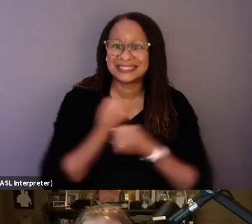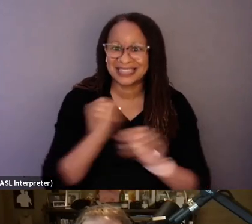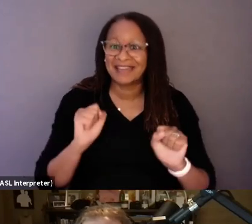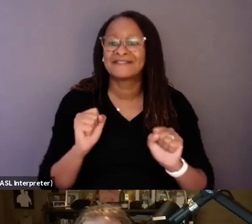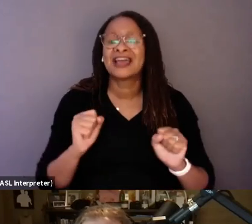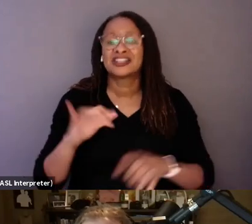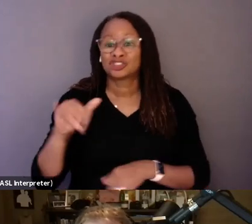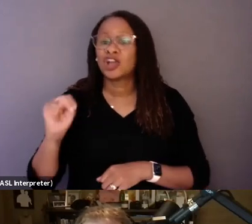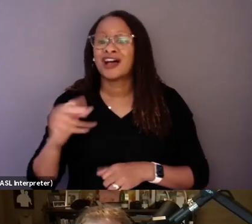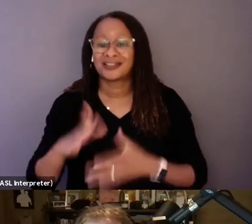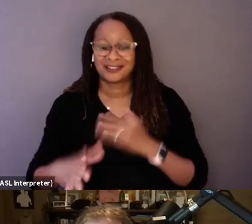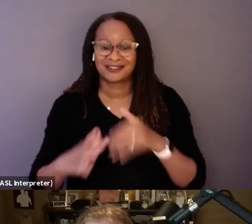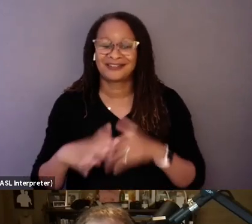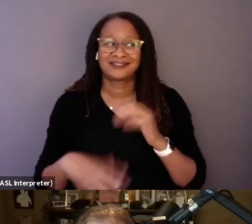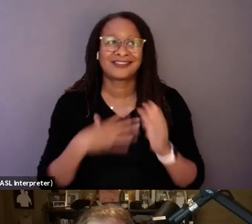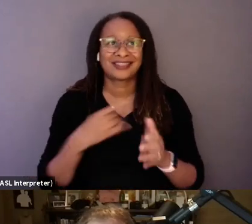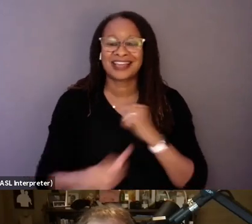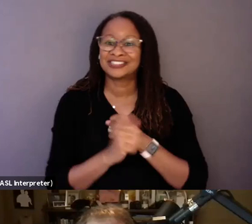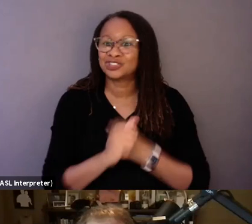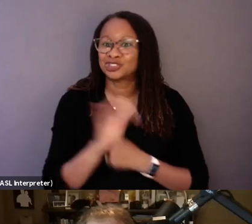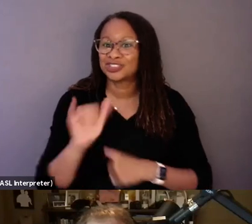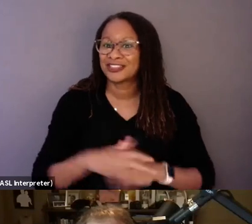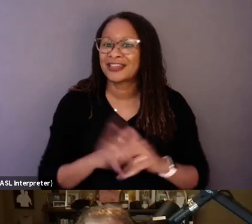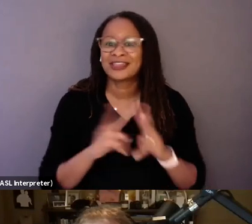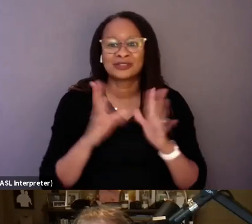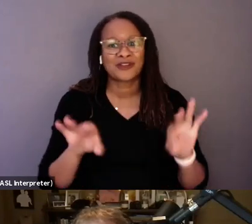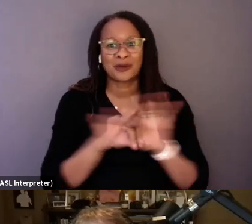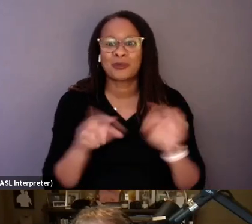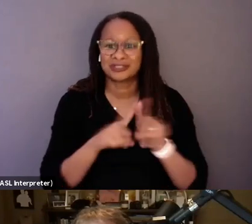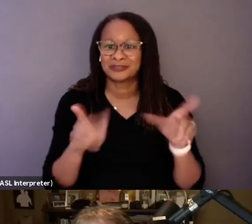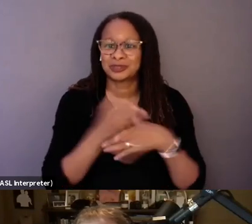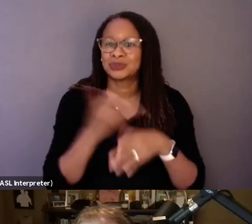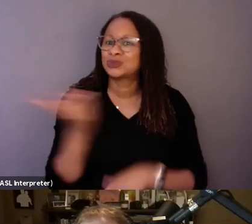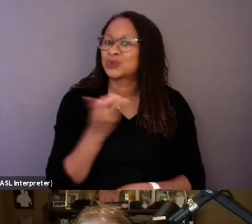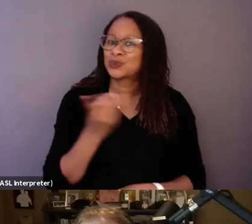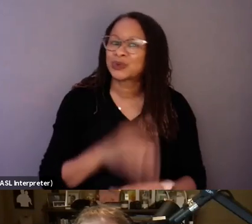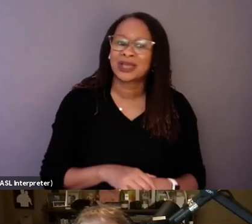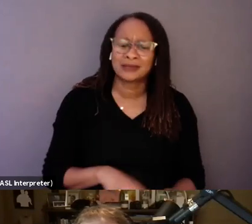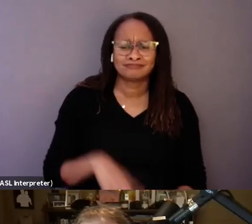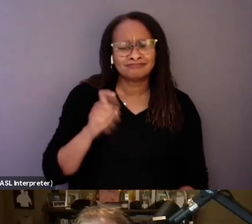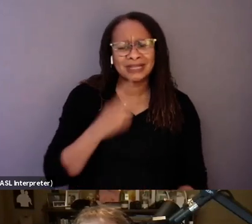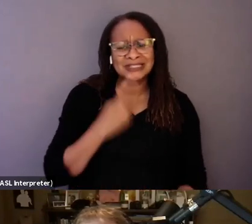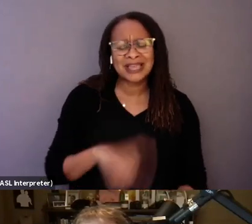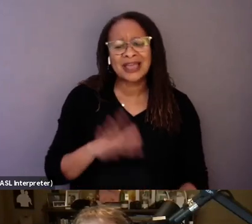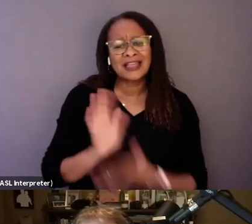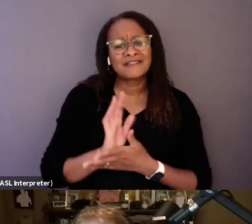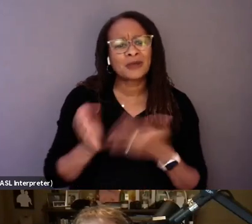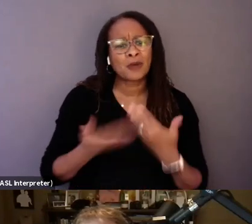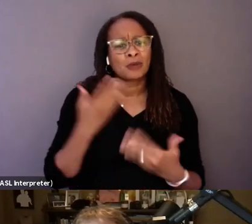And that was an important dynamic. I just have to say the film really runs almost in some ways of like Citizen Kane